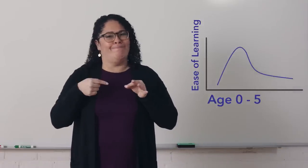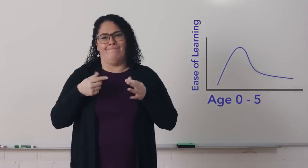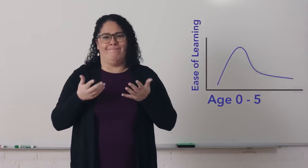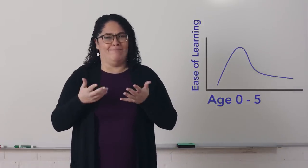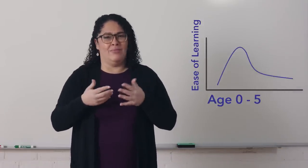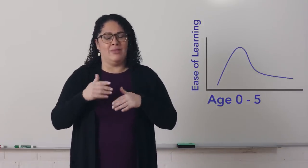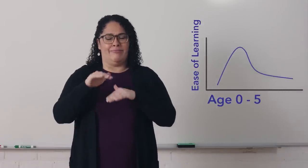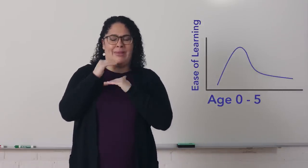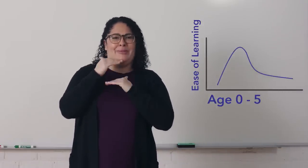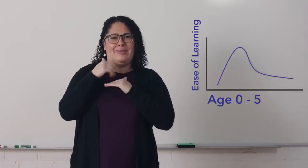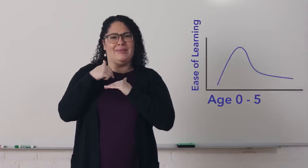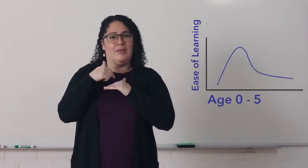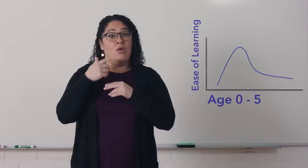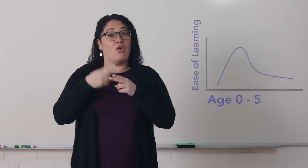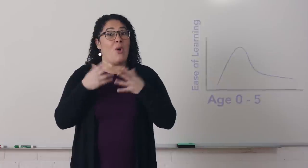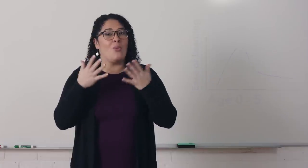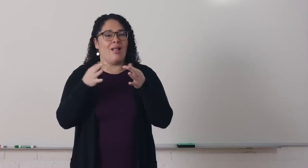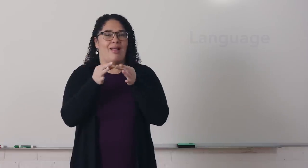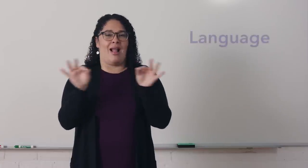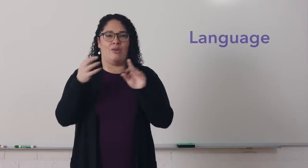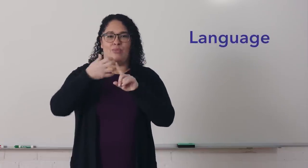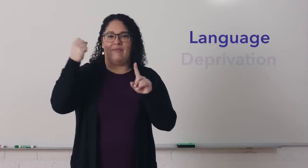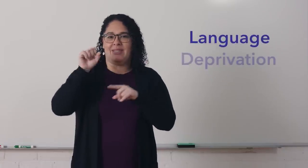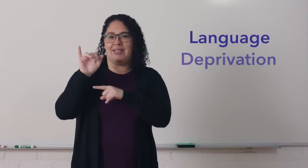miss out on accessible language input during this time.